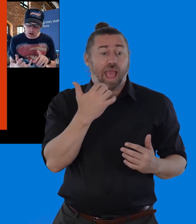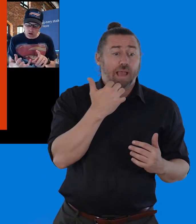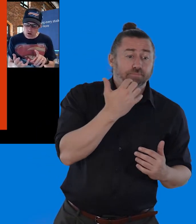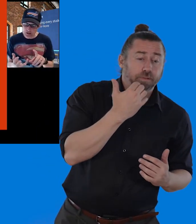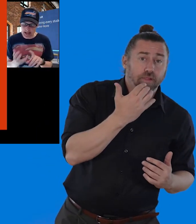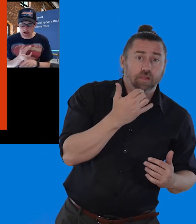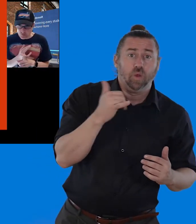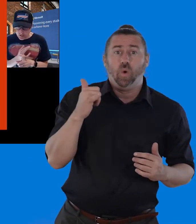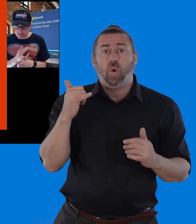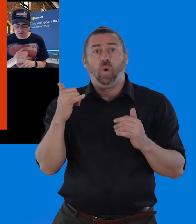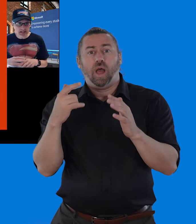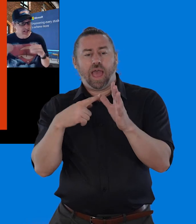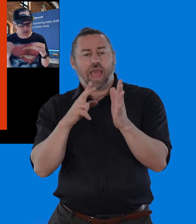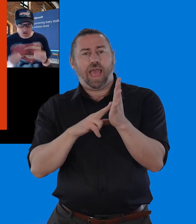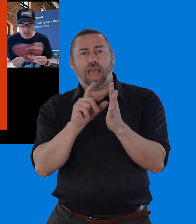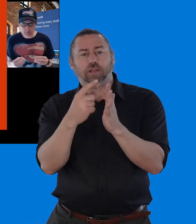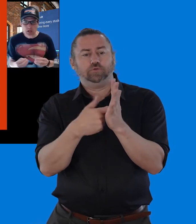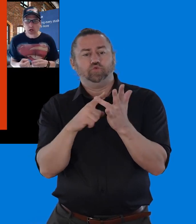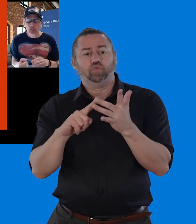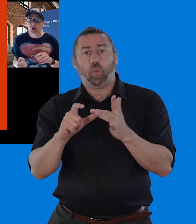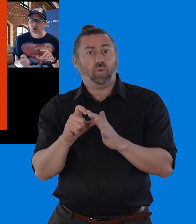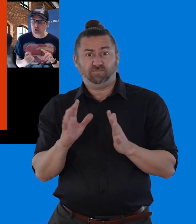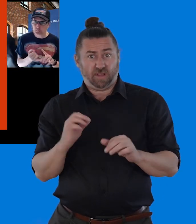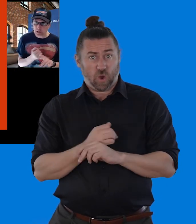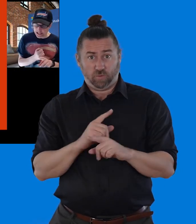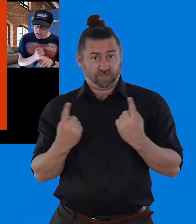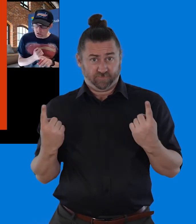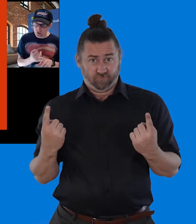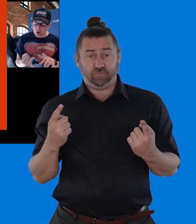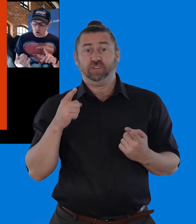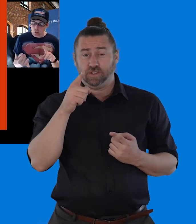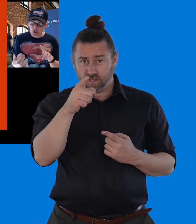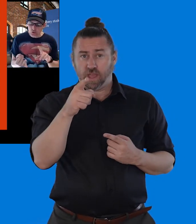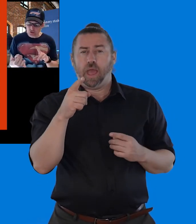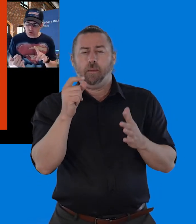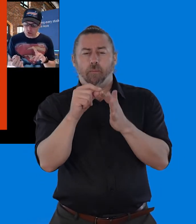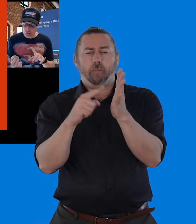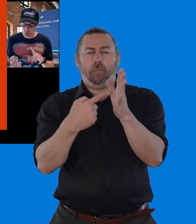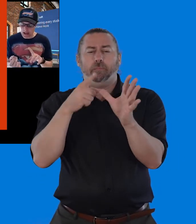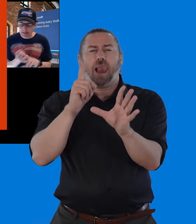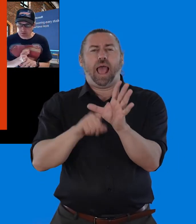you are on an Android device, that's fine. Go to your Play Store or go to your App